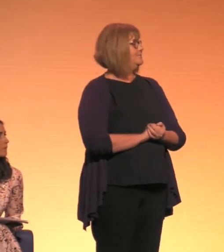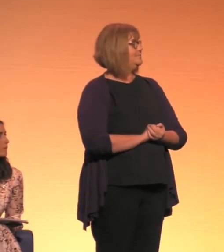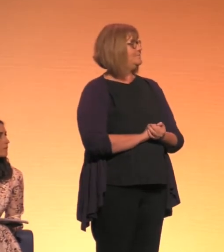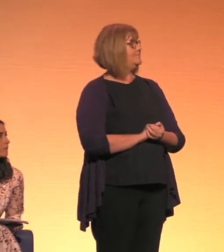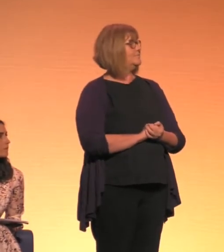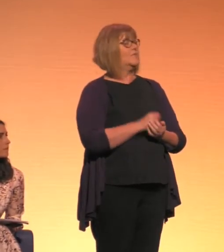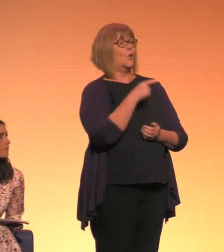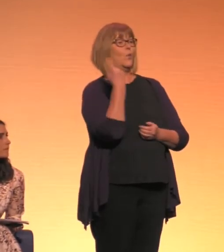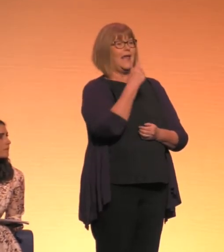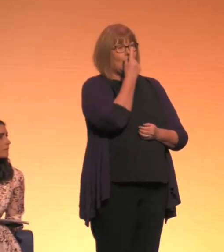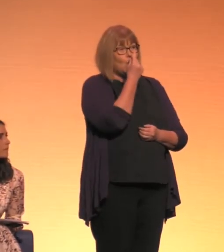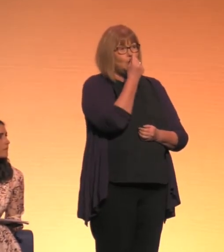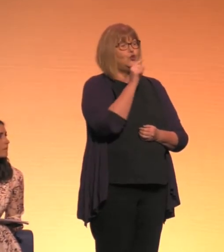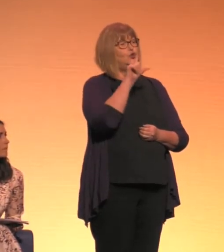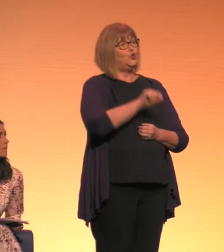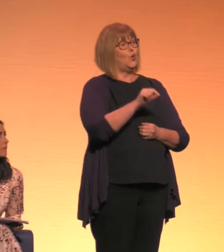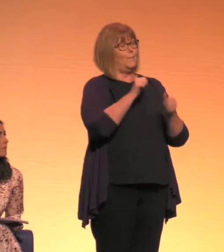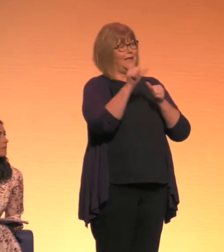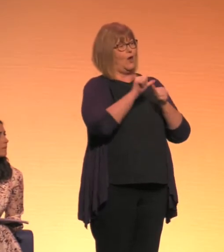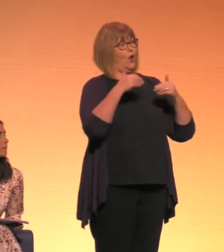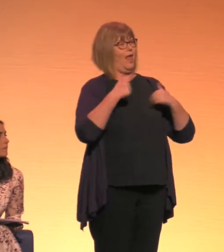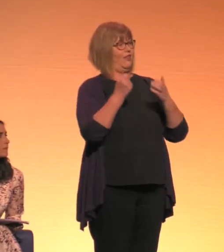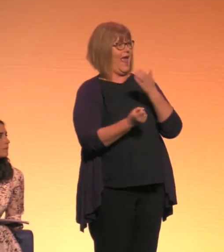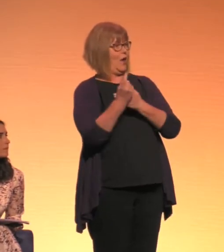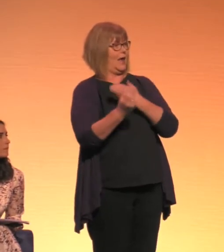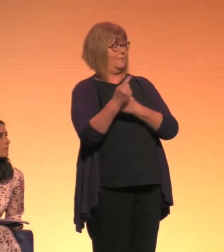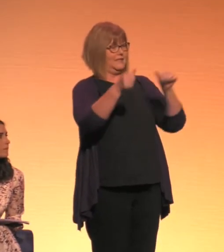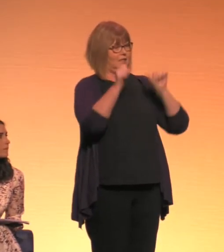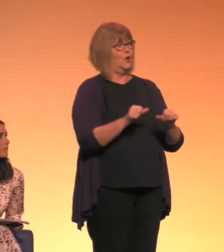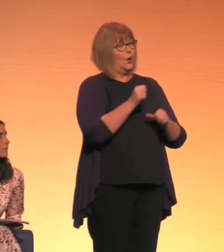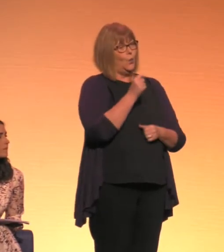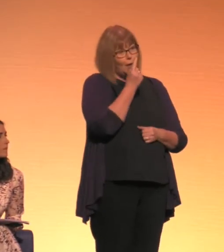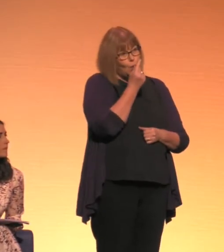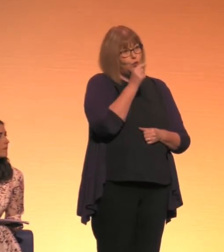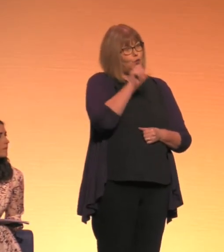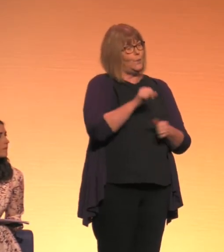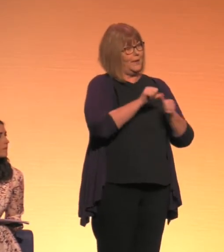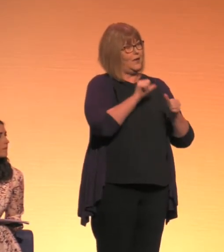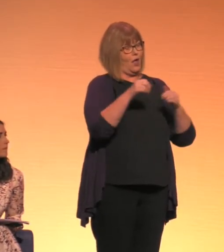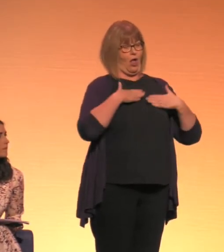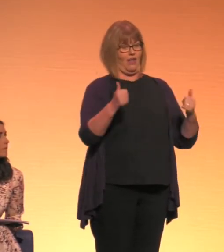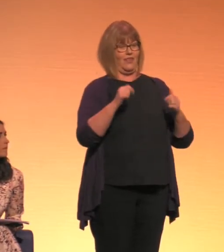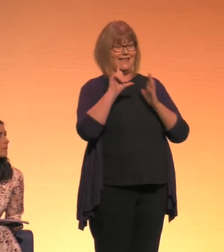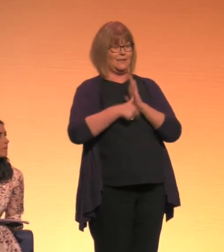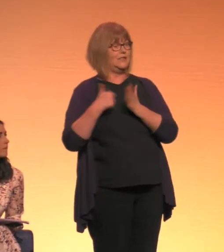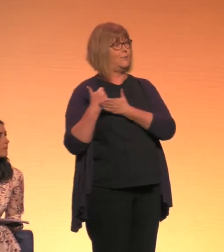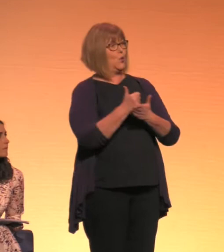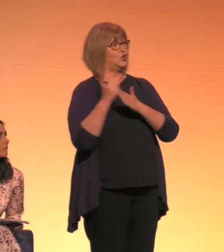We could do better on health outcomes. We could do better on health and disability support services.